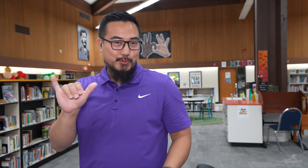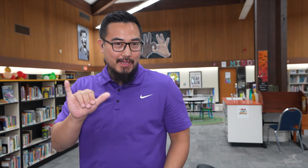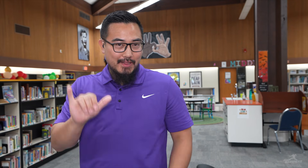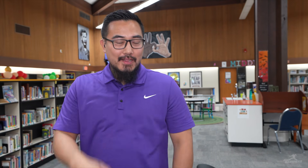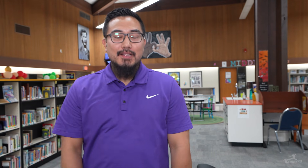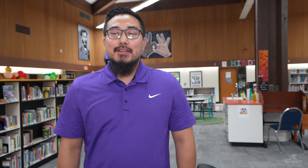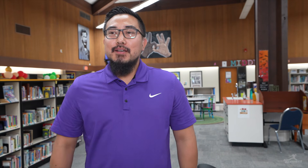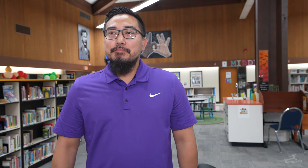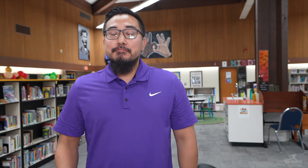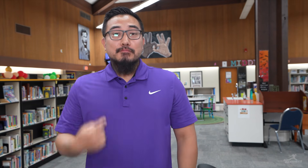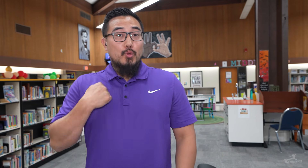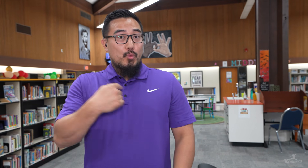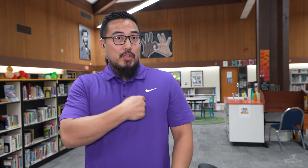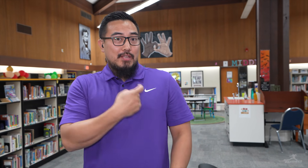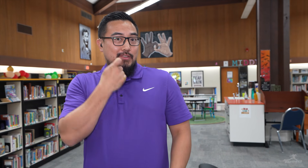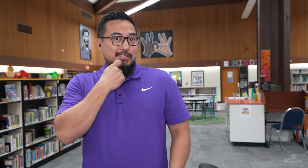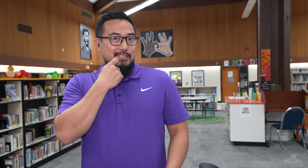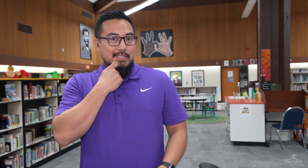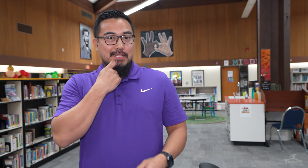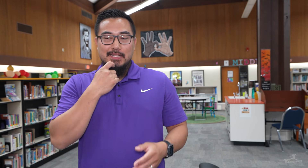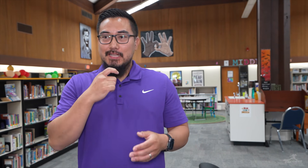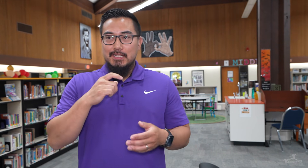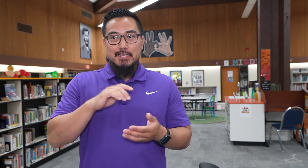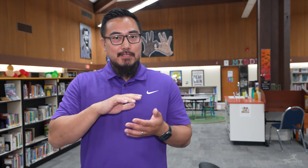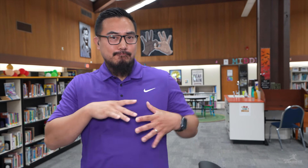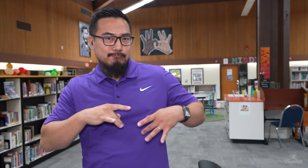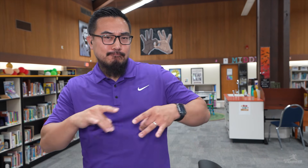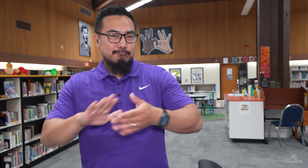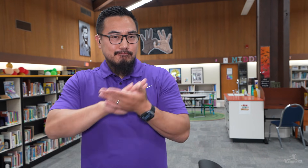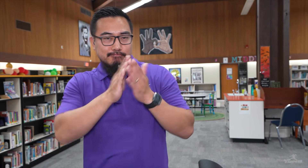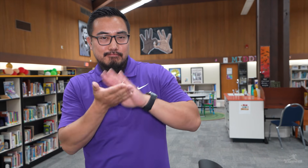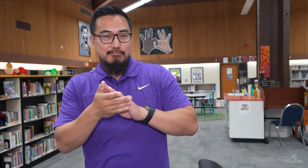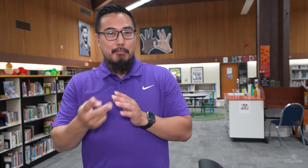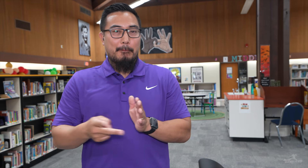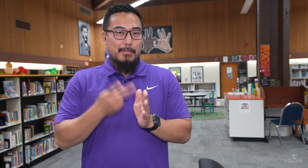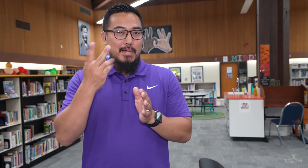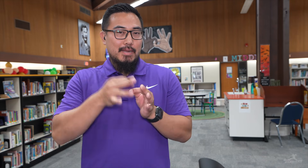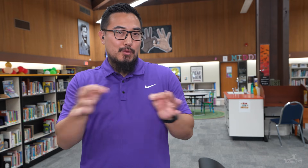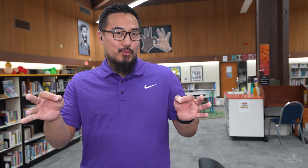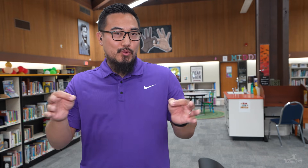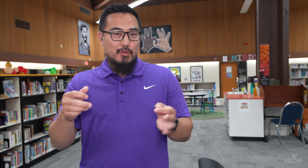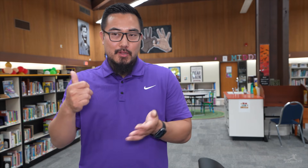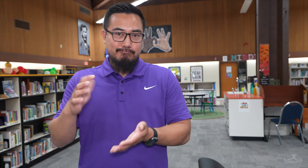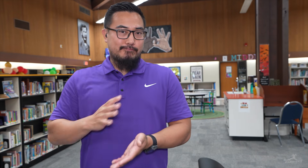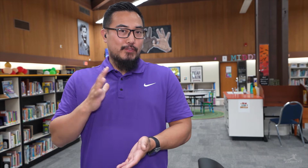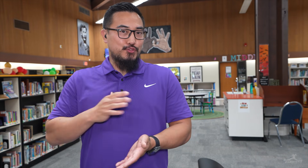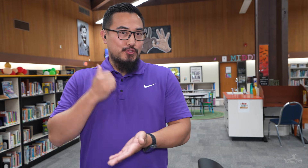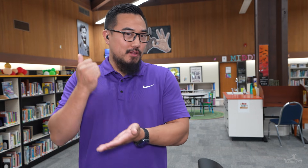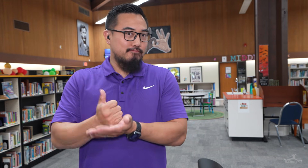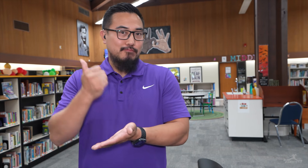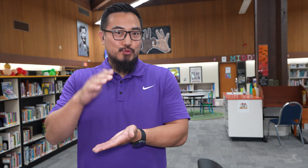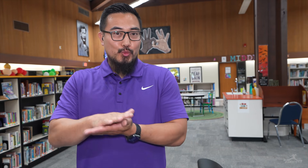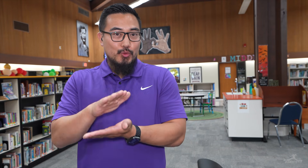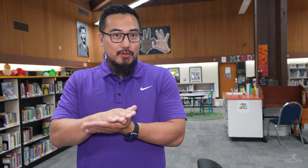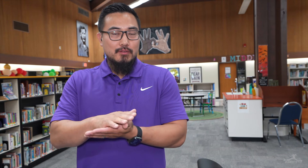We’ve also just been officially recognized as a bilingual school,